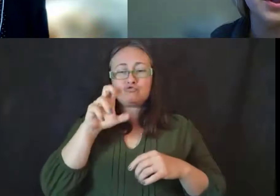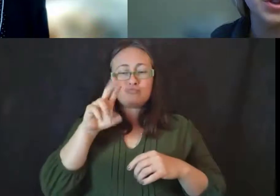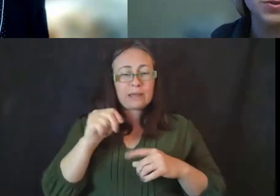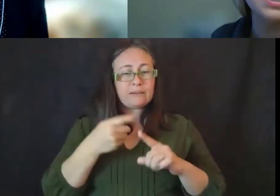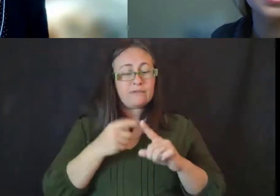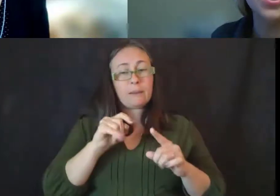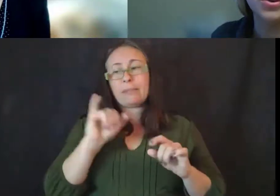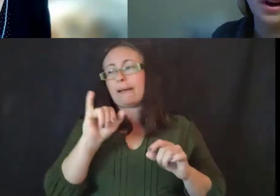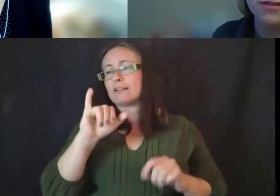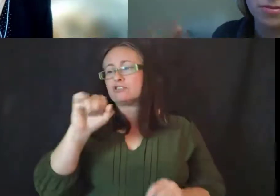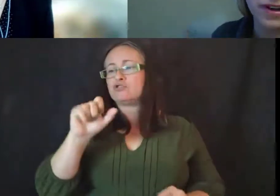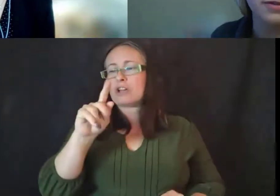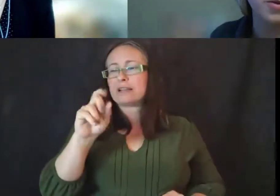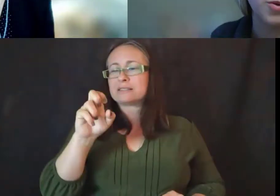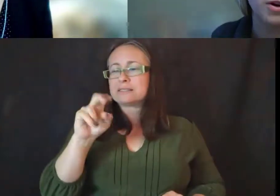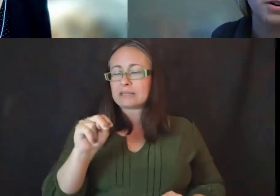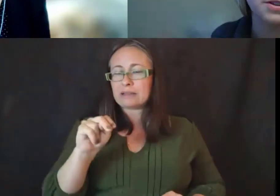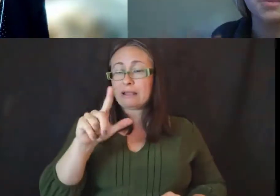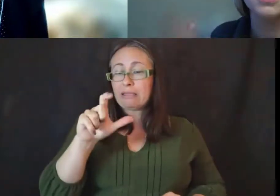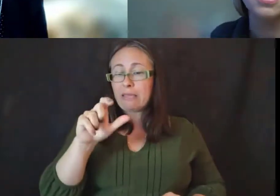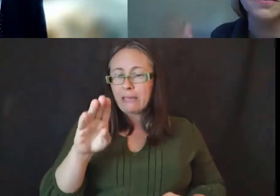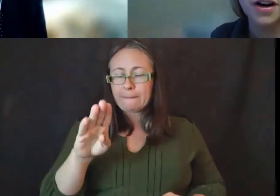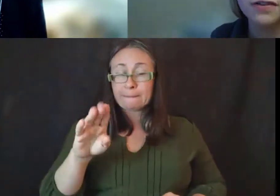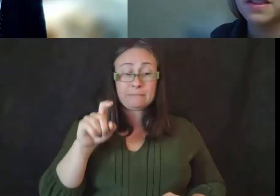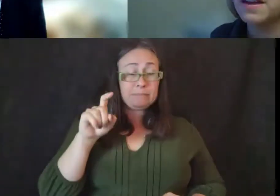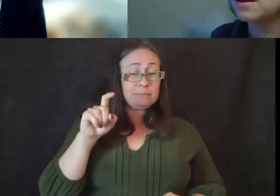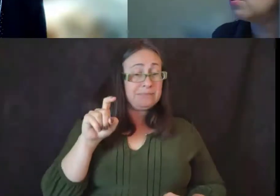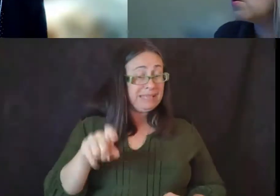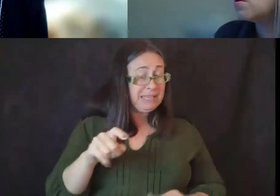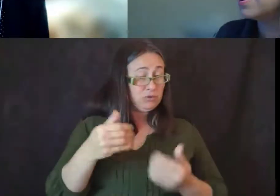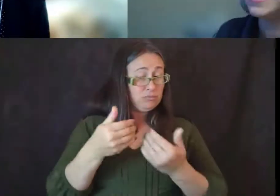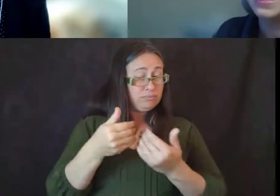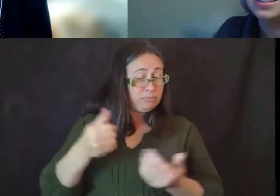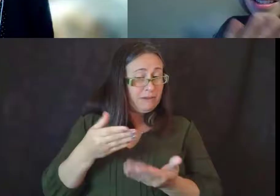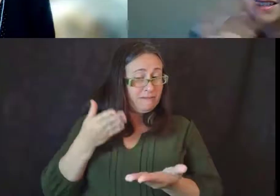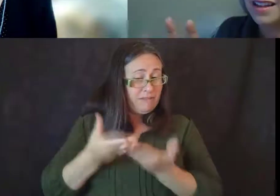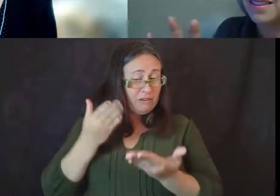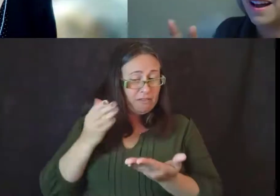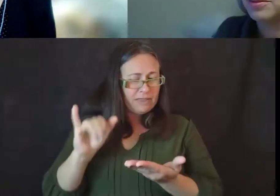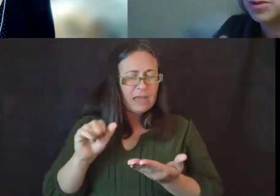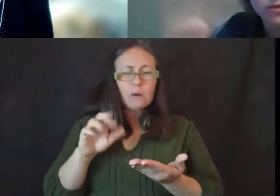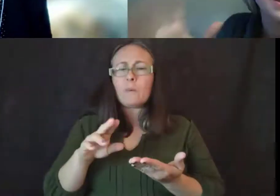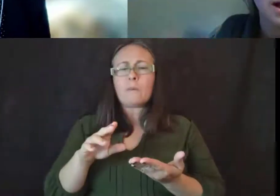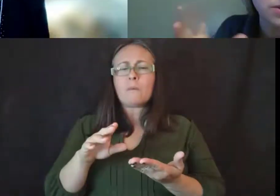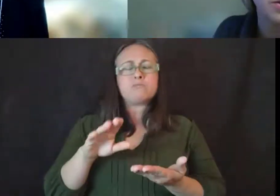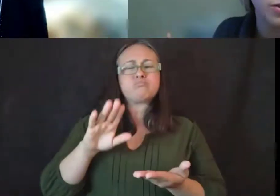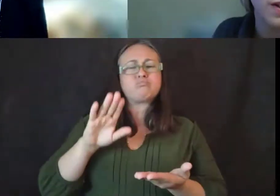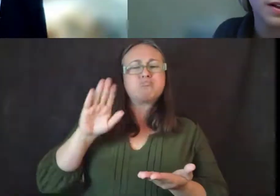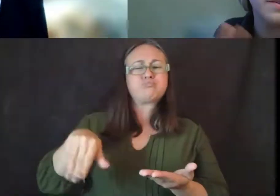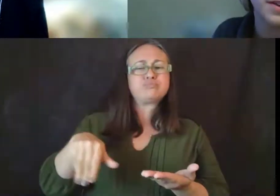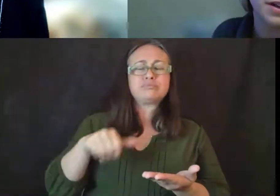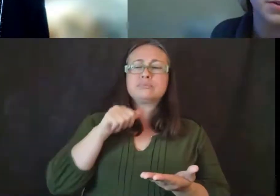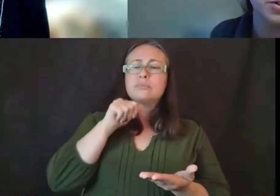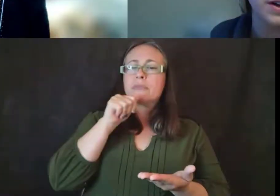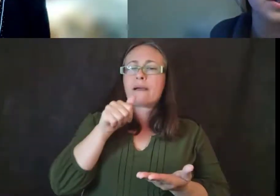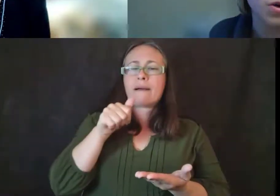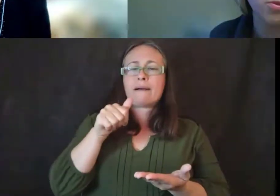do you need to have a plan for separately verifying that, or does that not sort of count under that scope?